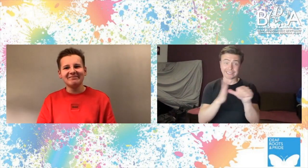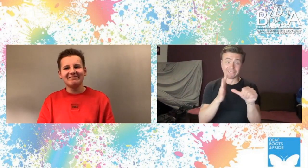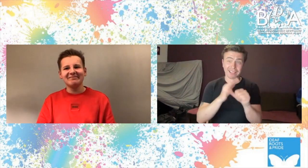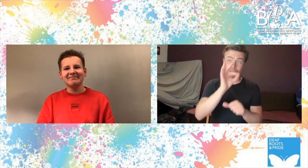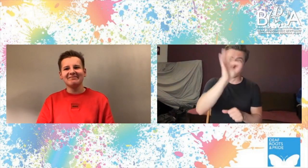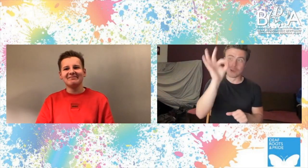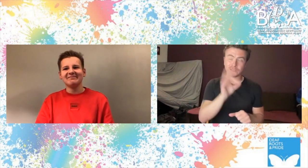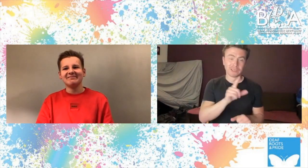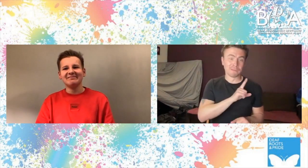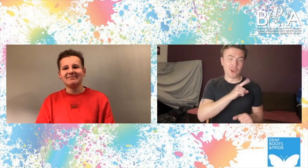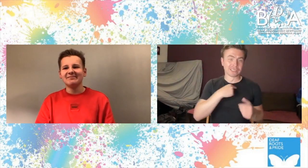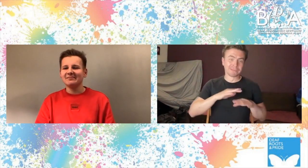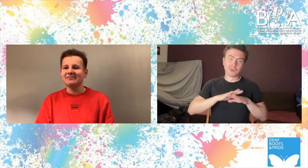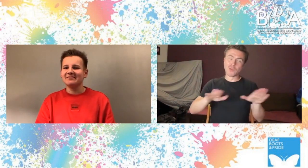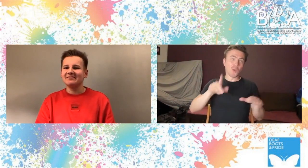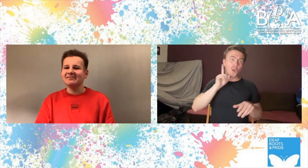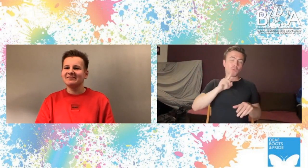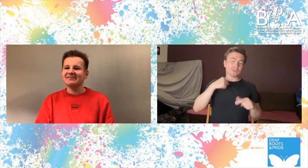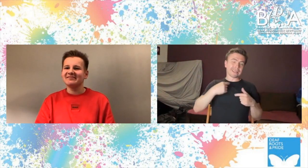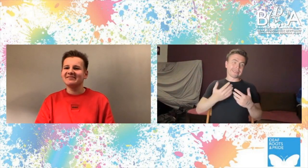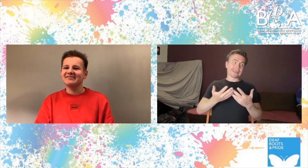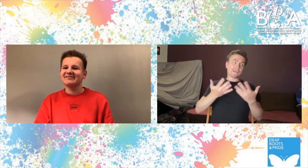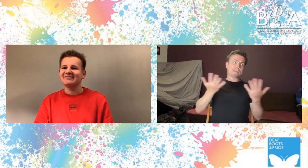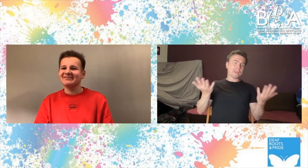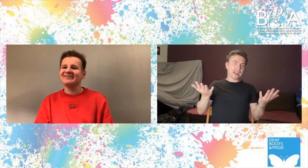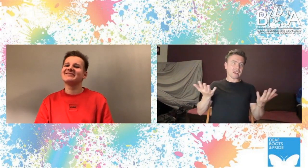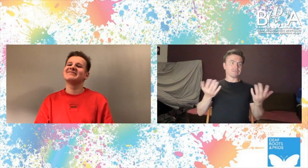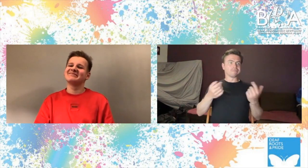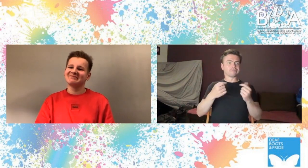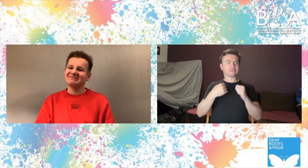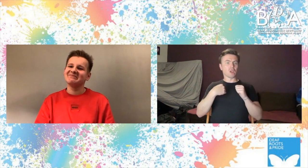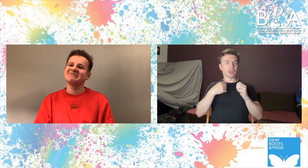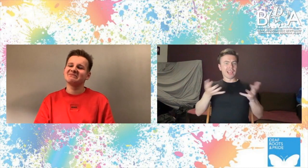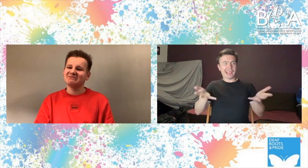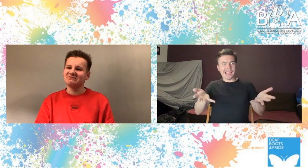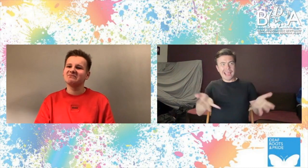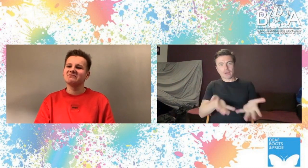That’s a difficult question, because of course I’m not a woman. I would just